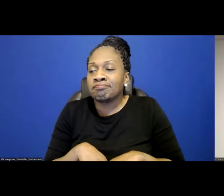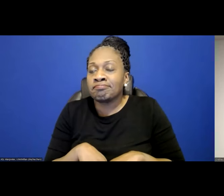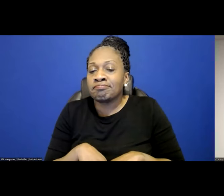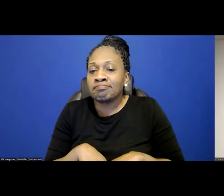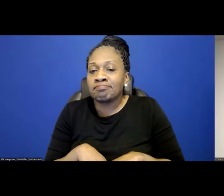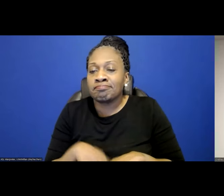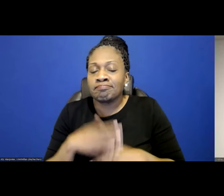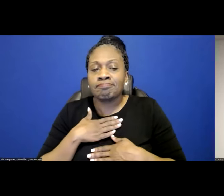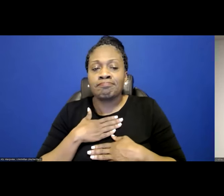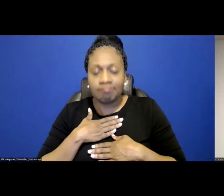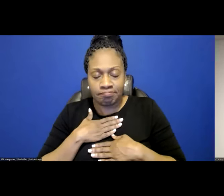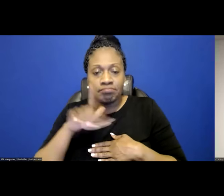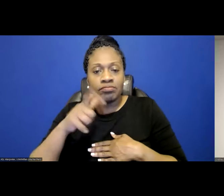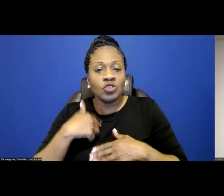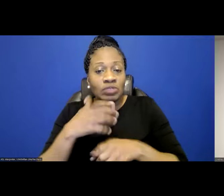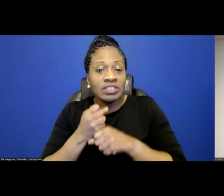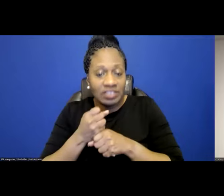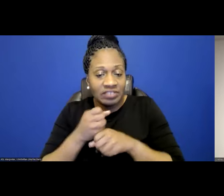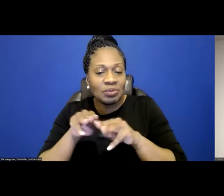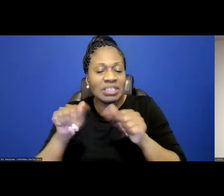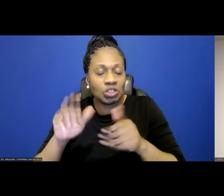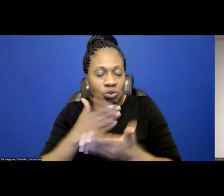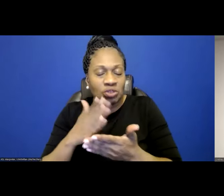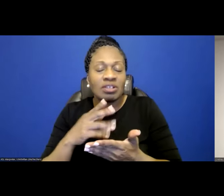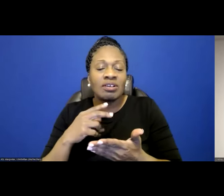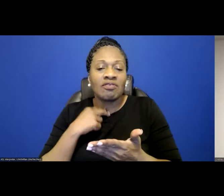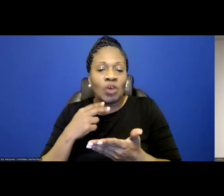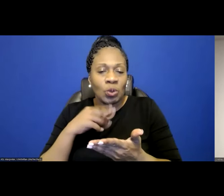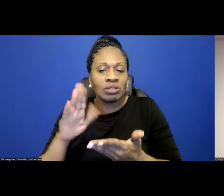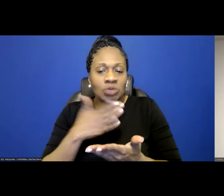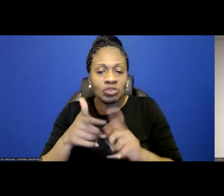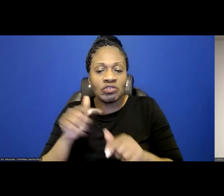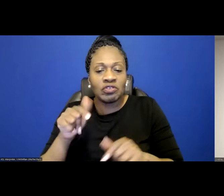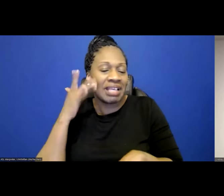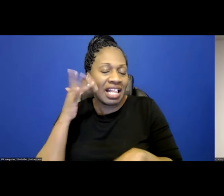I received my Bachelors of Music in vocal performance from California State University of Fullerton